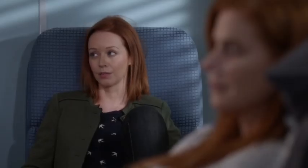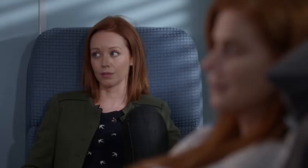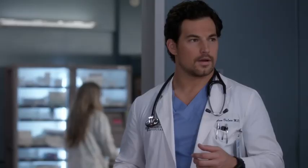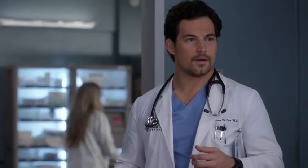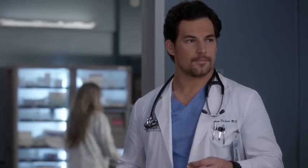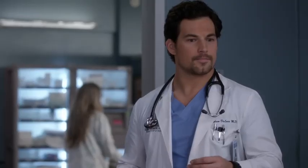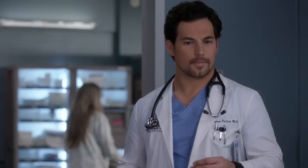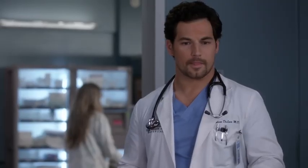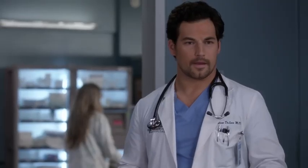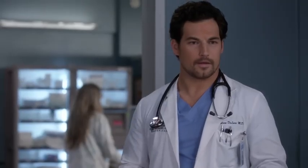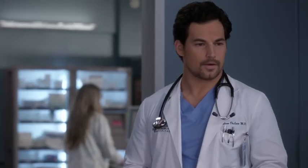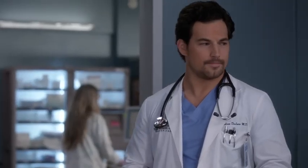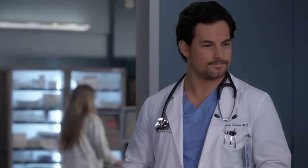Okay.